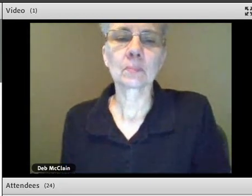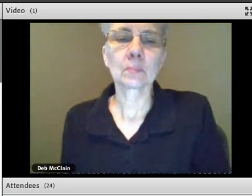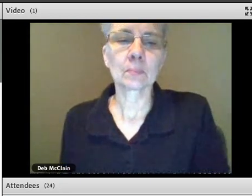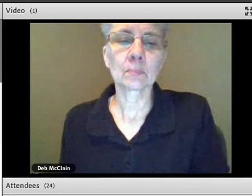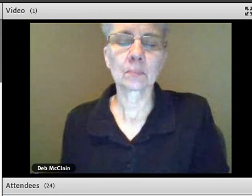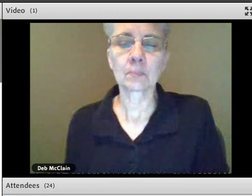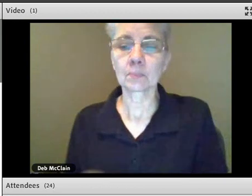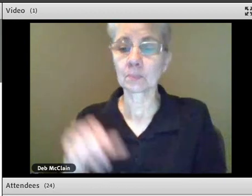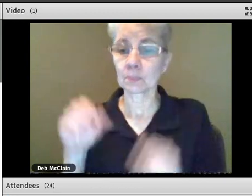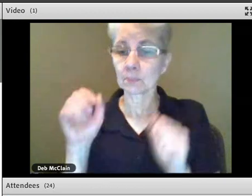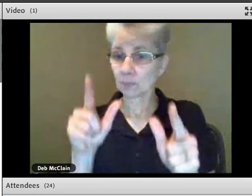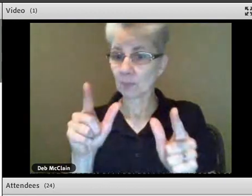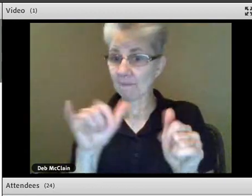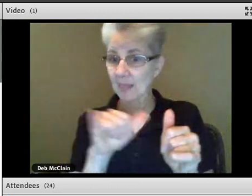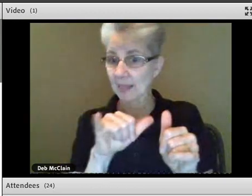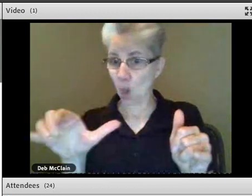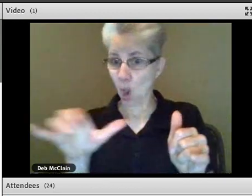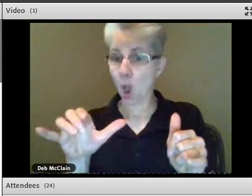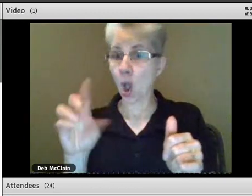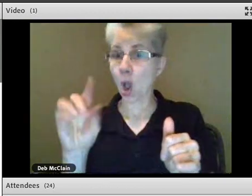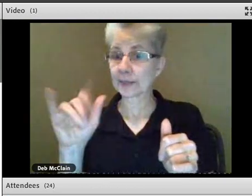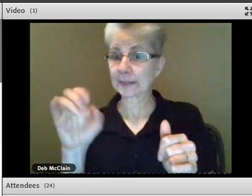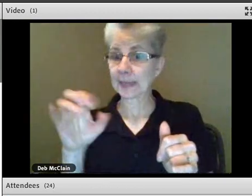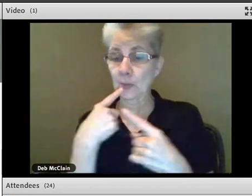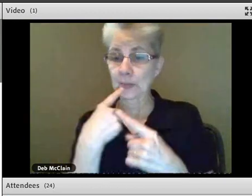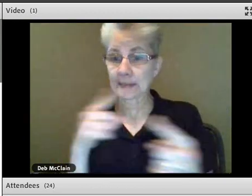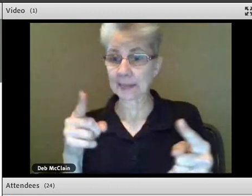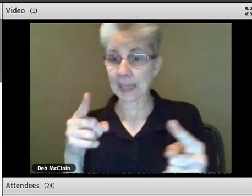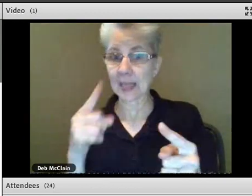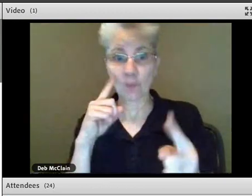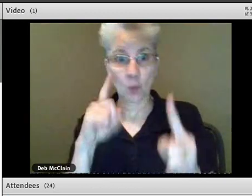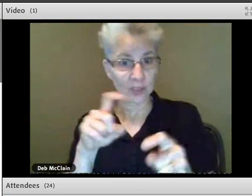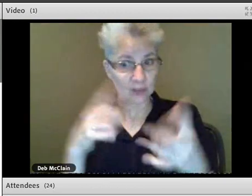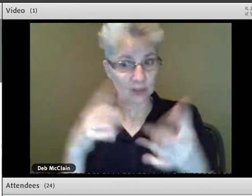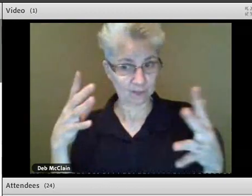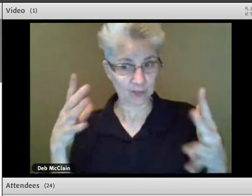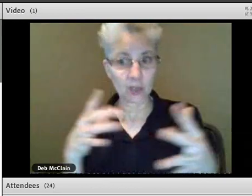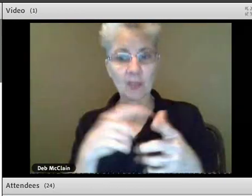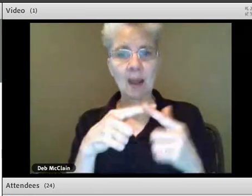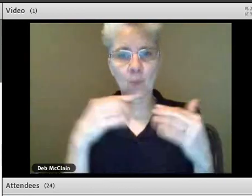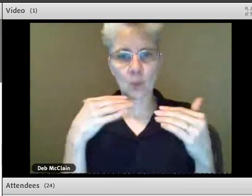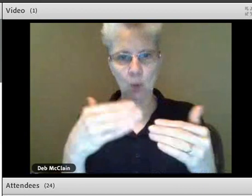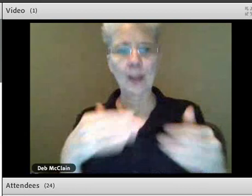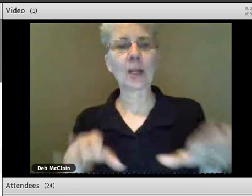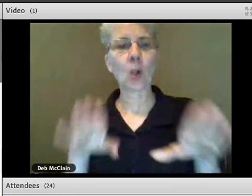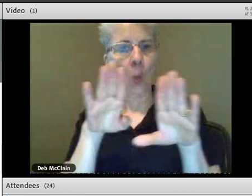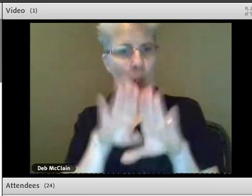Post: If that is it for the questions, I will go ahead and close this out,